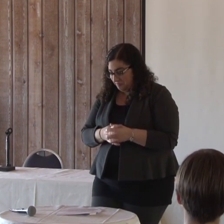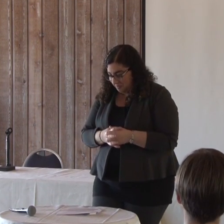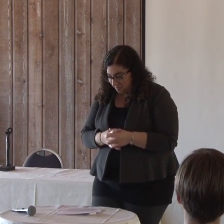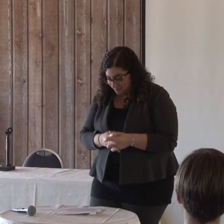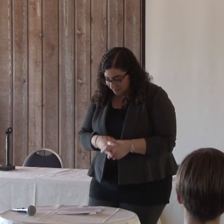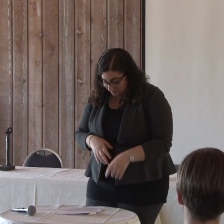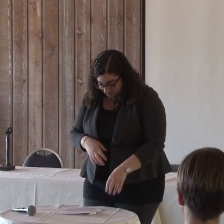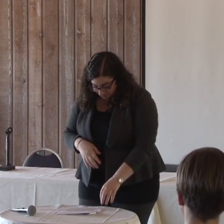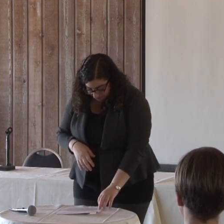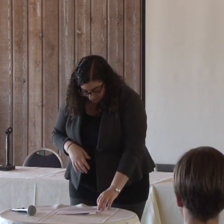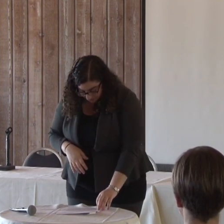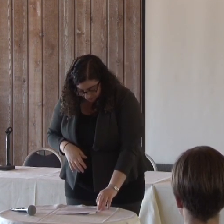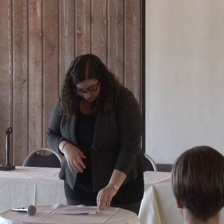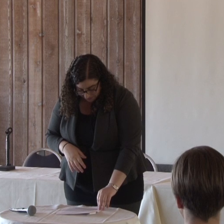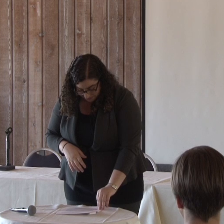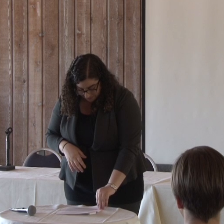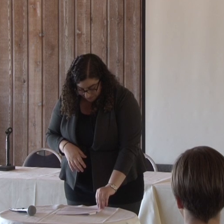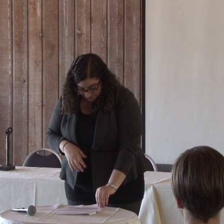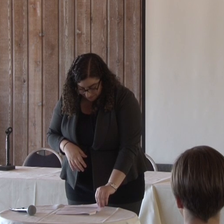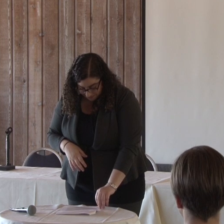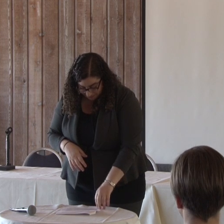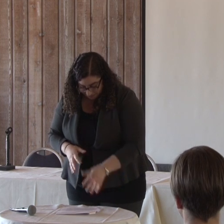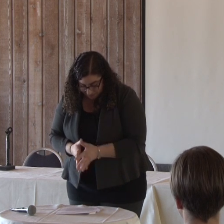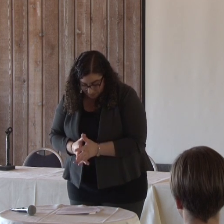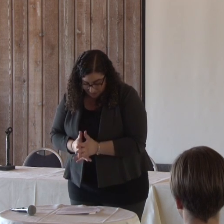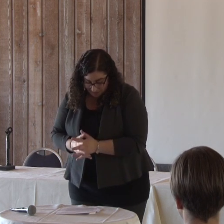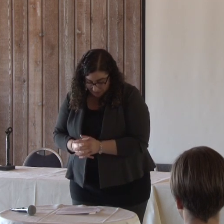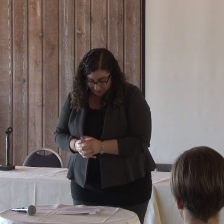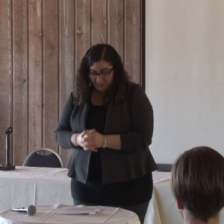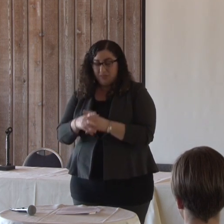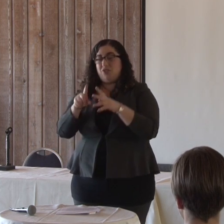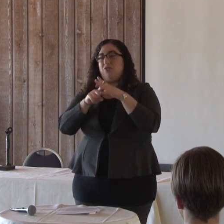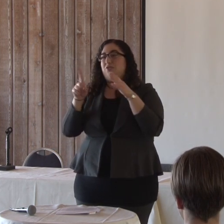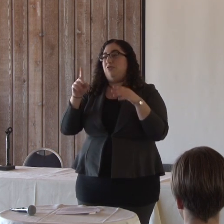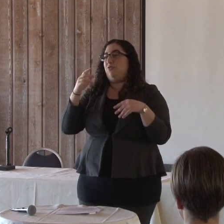going on here, go to school, make medical appointments. Have a job, And right now